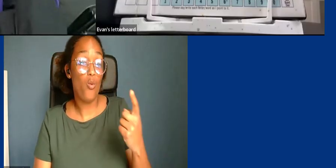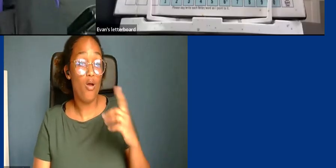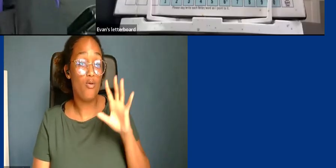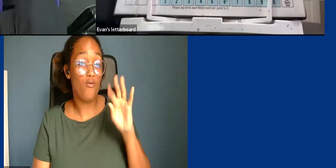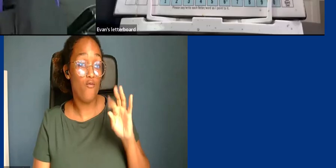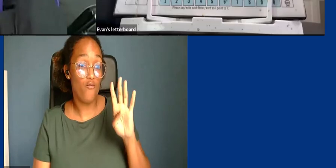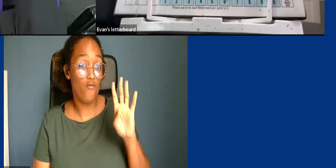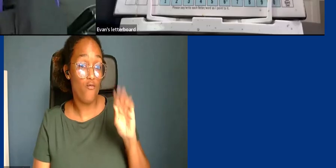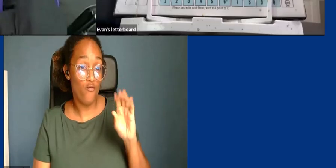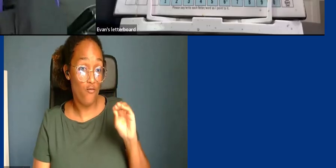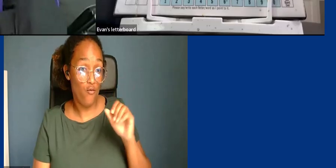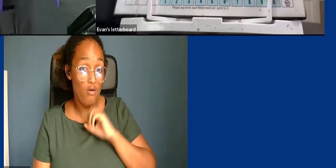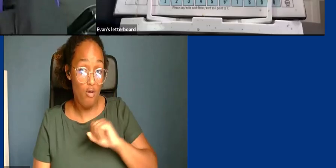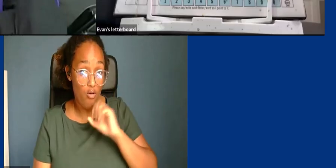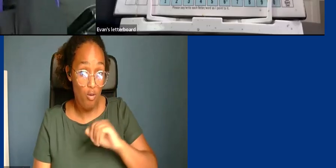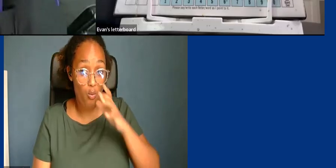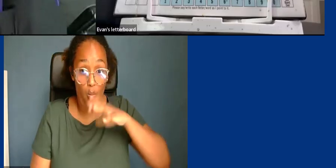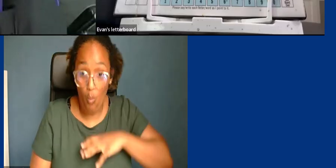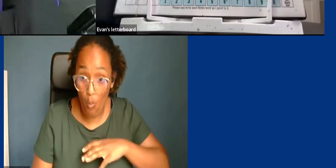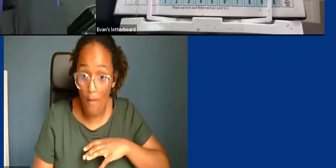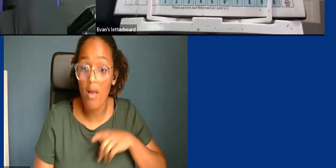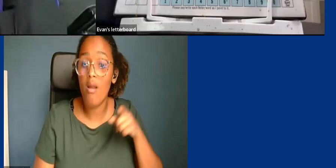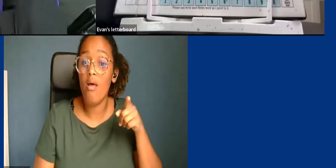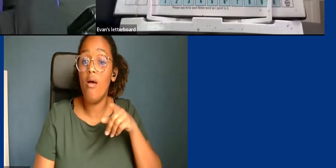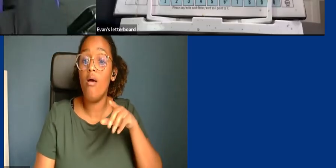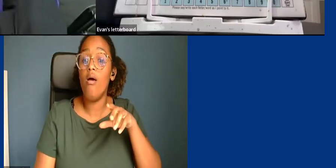and speech about cerebral palsy and sexuality,